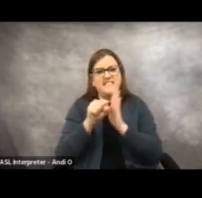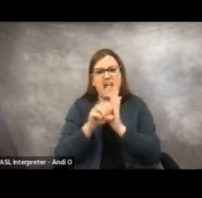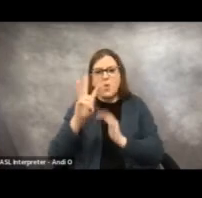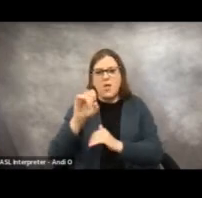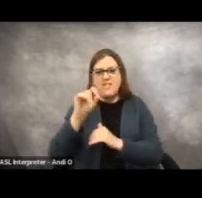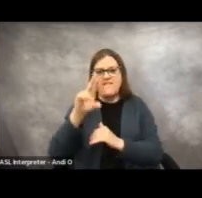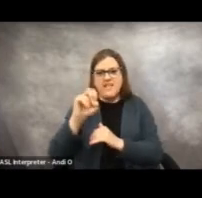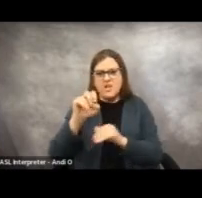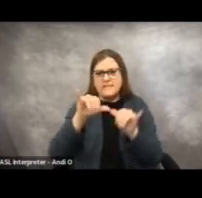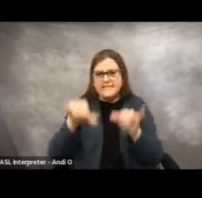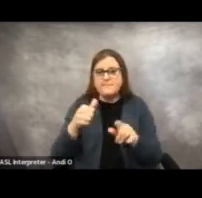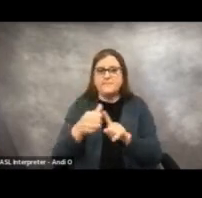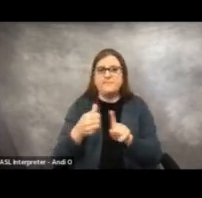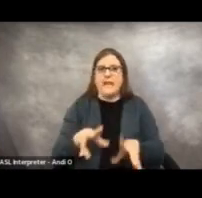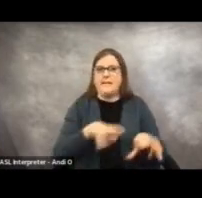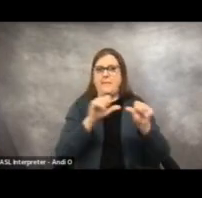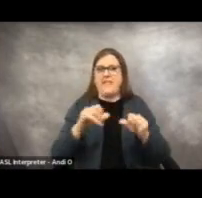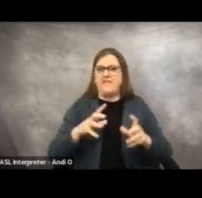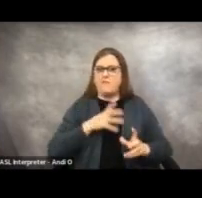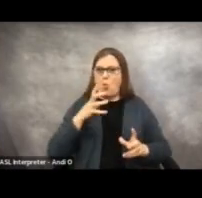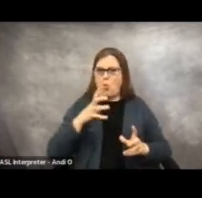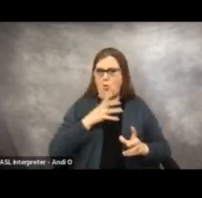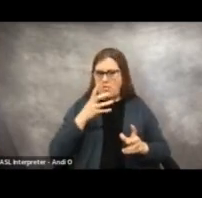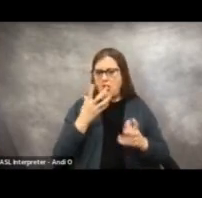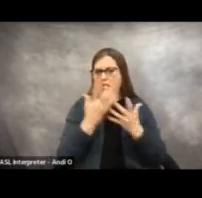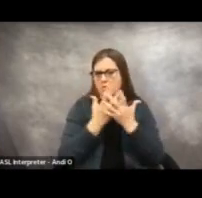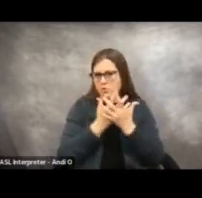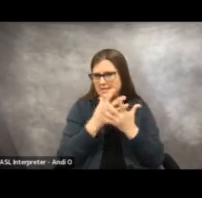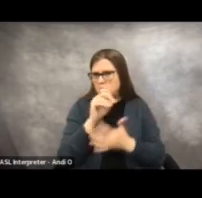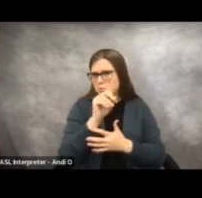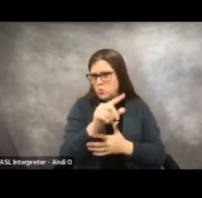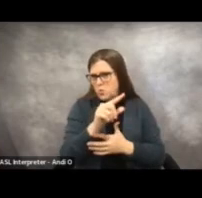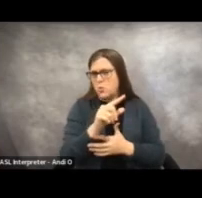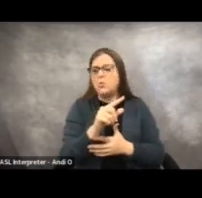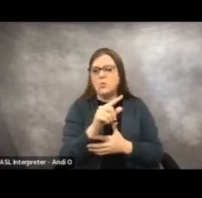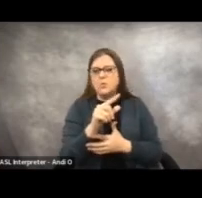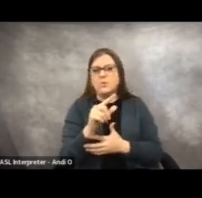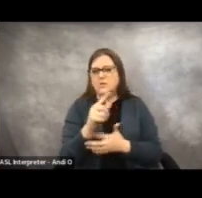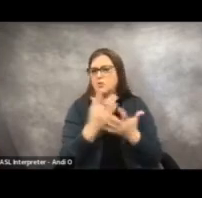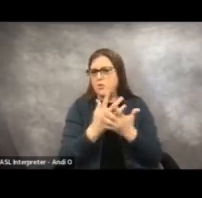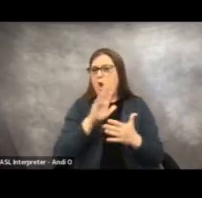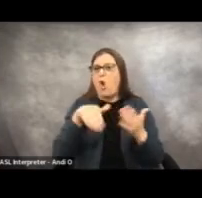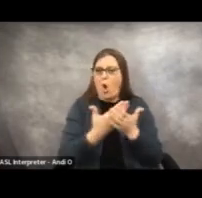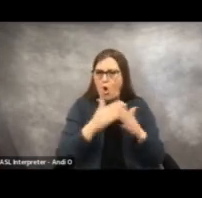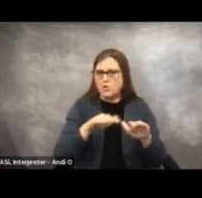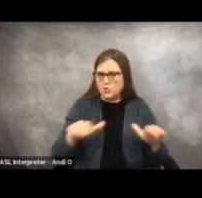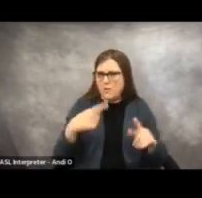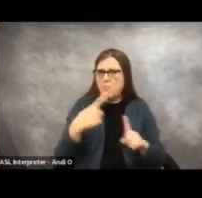brain injury screening tool, and a symptom tool and to screen all children and caregivers. It